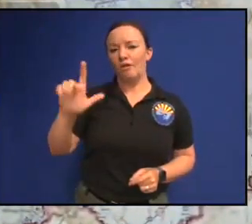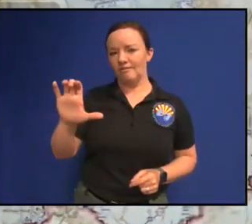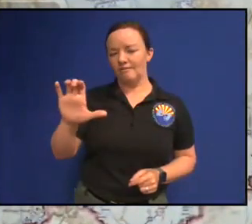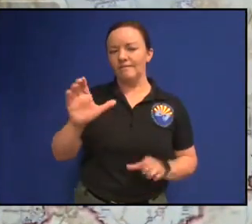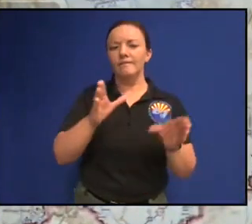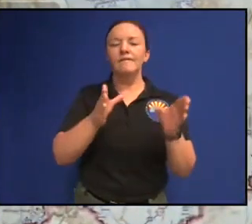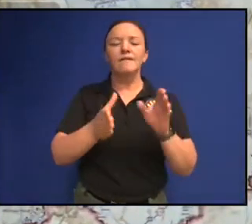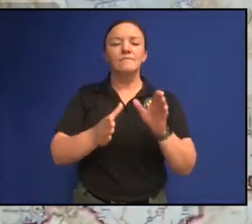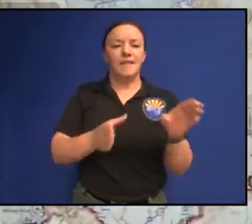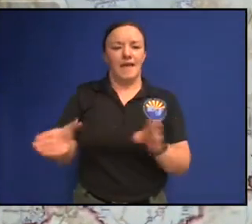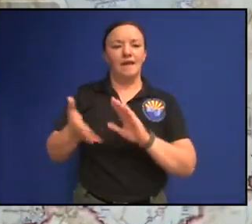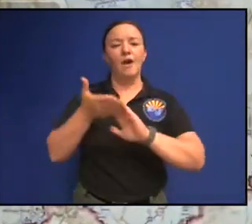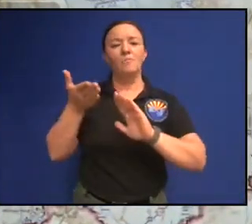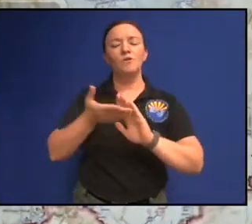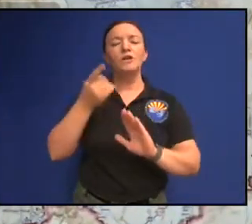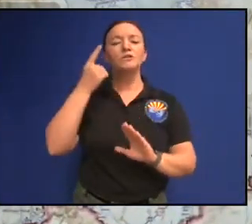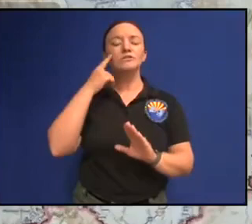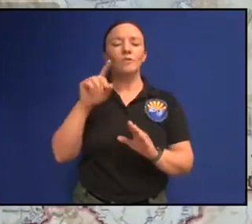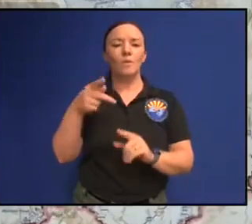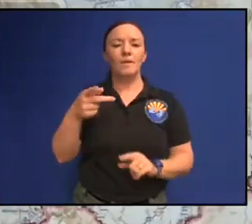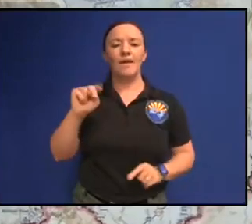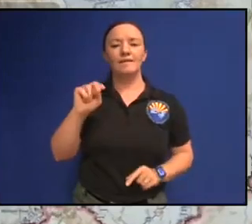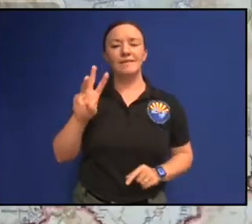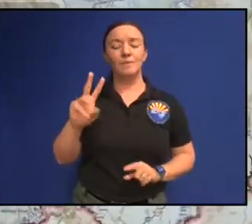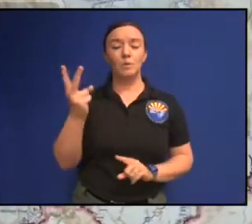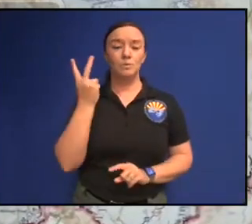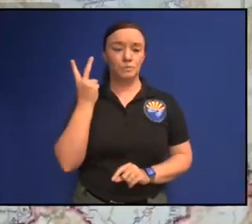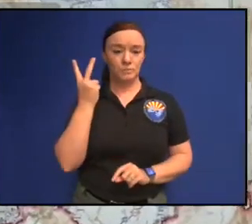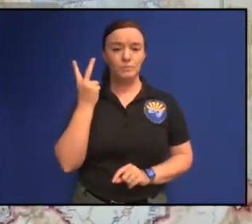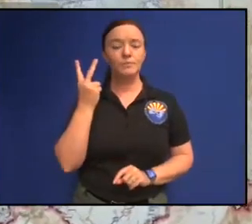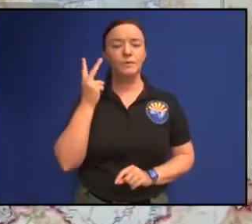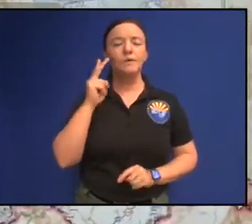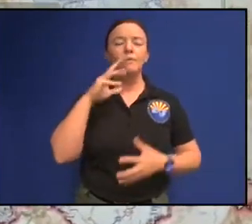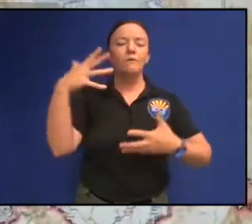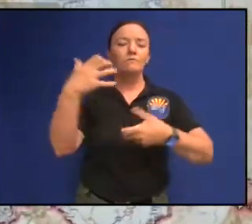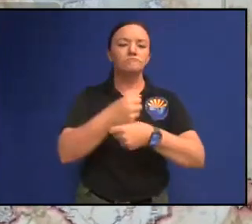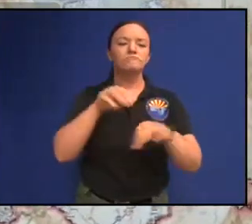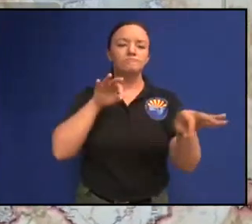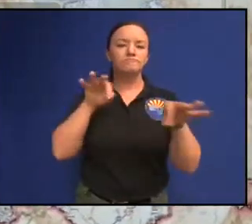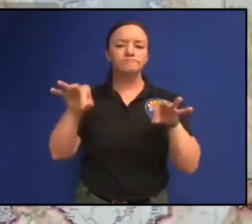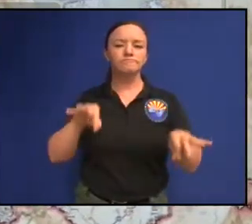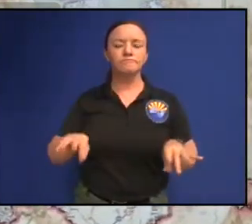I'M HERE TO GIVE YOU AN OVERVIEW OF THE MAP AND TELL YOU WHAT'S BEEN GOING ON TODAY.